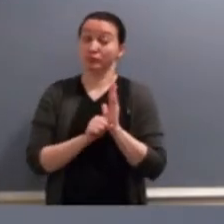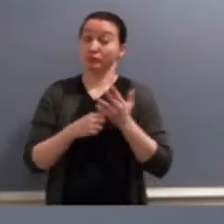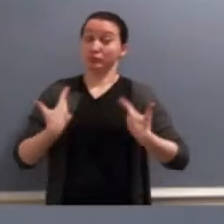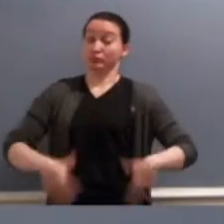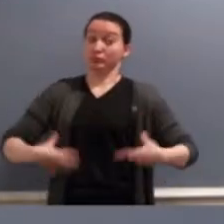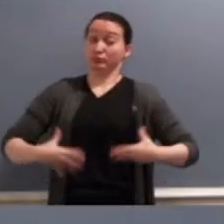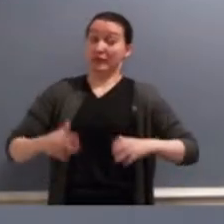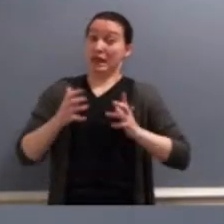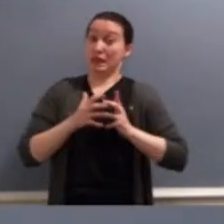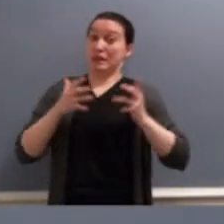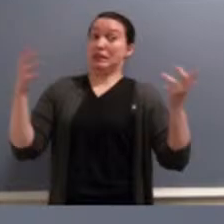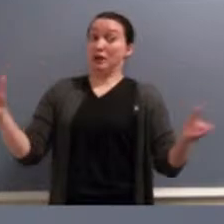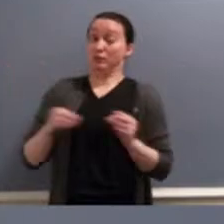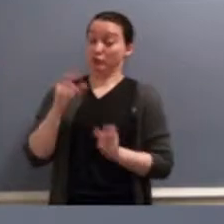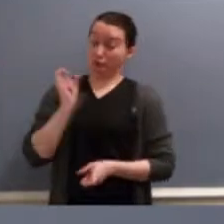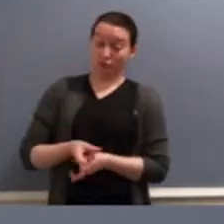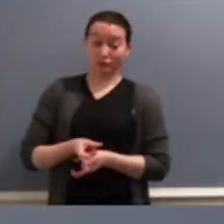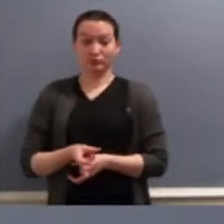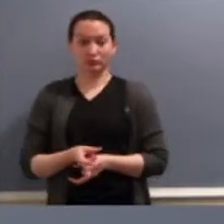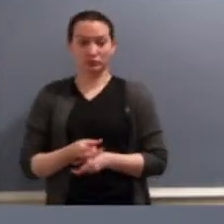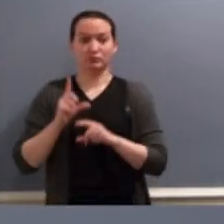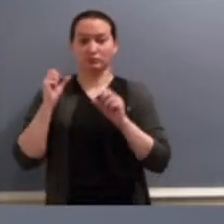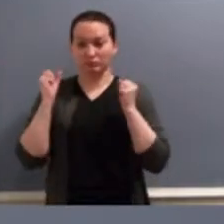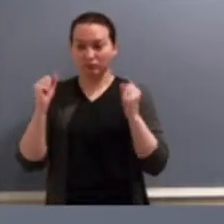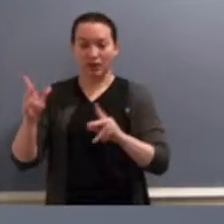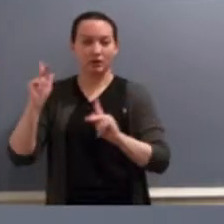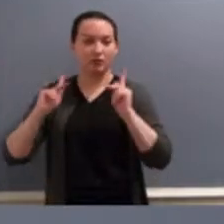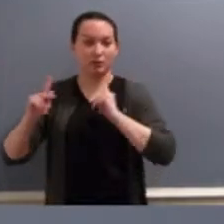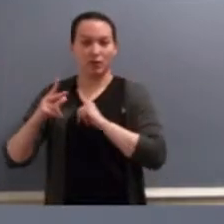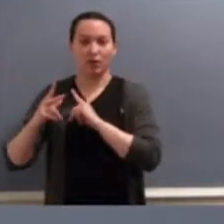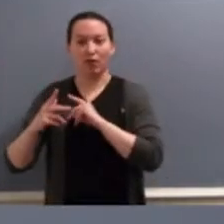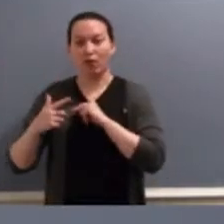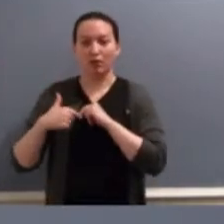a lot tougher because we got so many people on there we were in the super minority